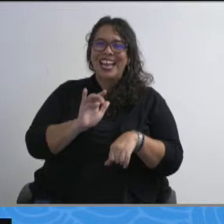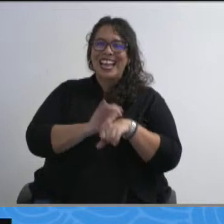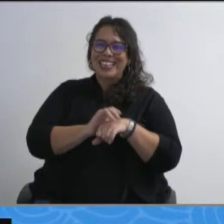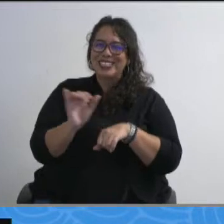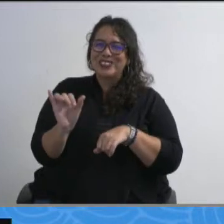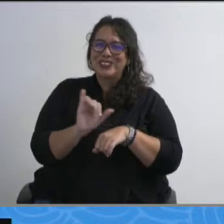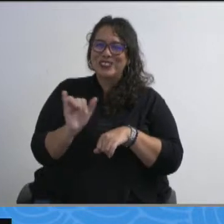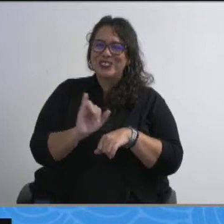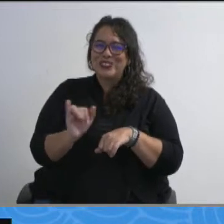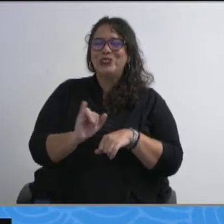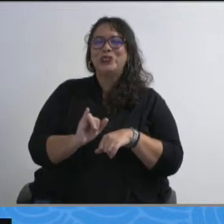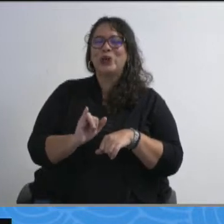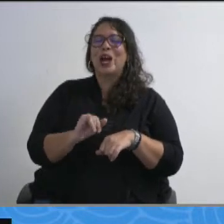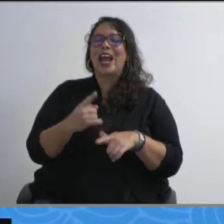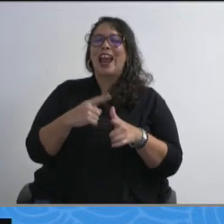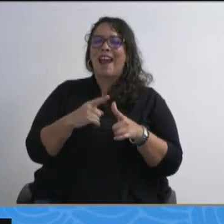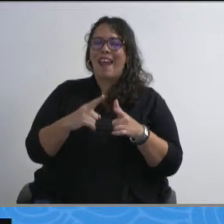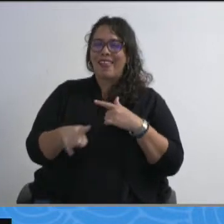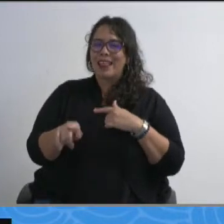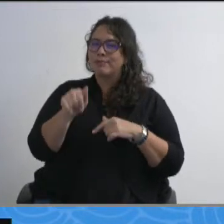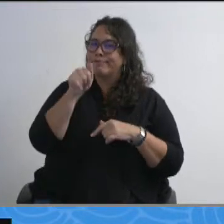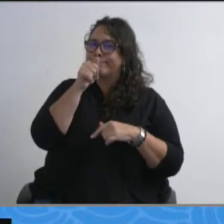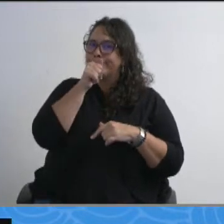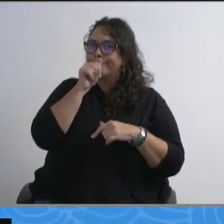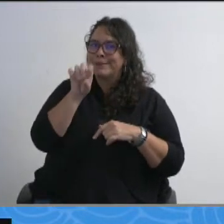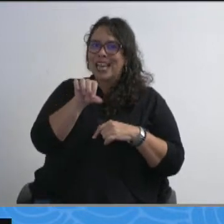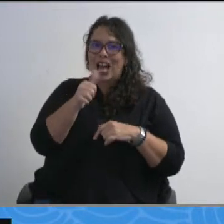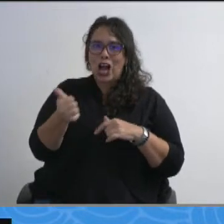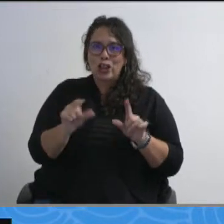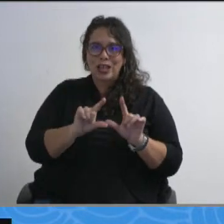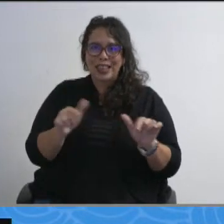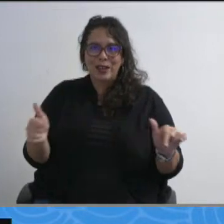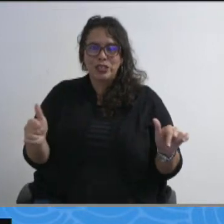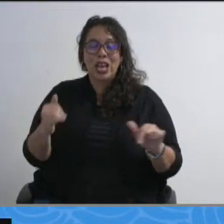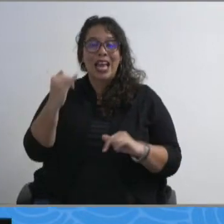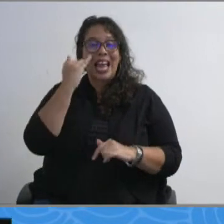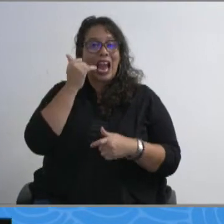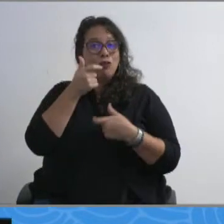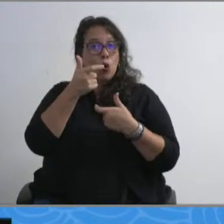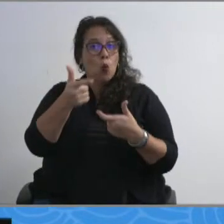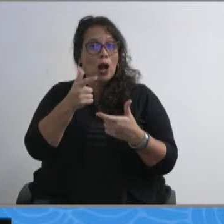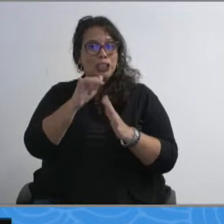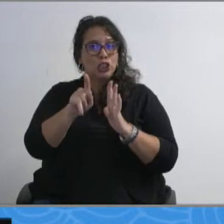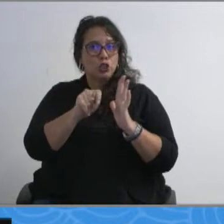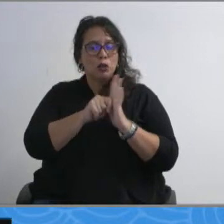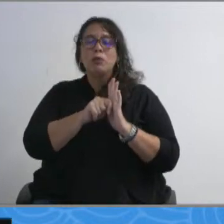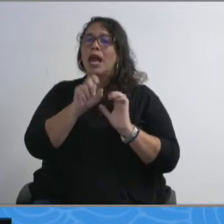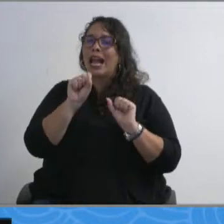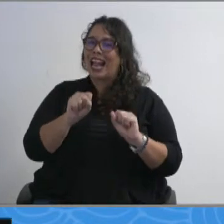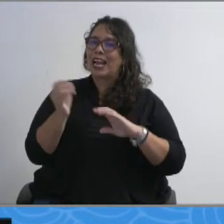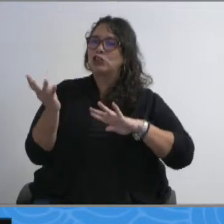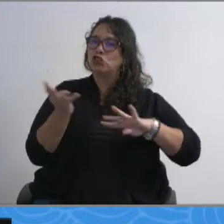If you're watching us on YouTube, you're also getting it. You can have it streamed in Spanish or Khmer.